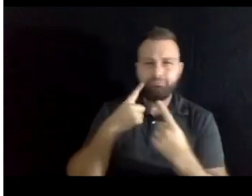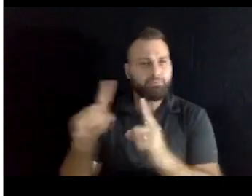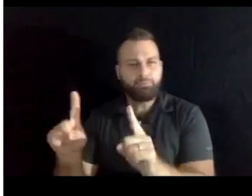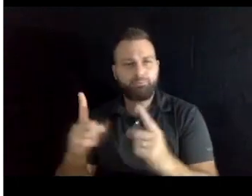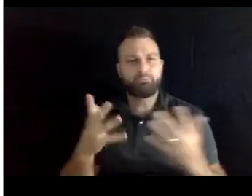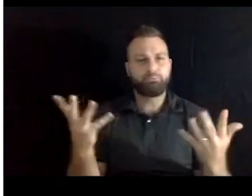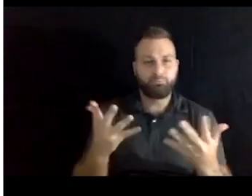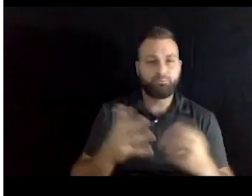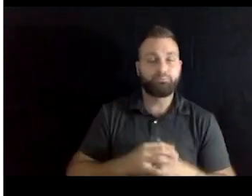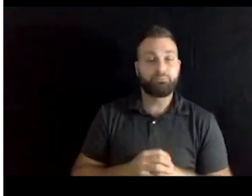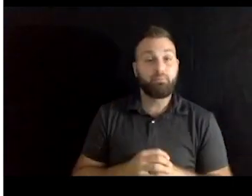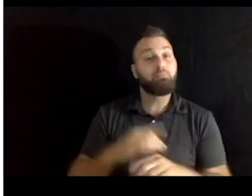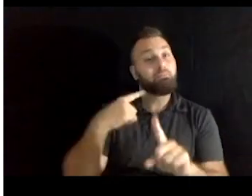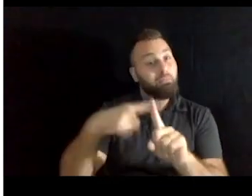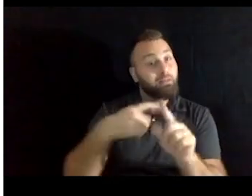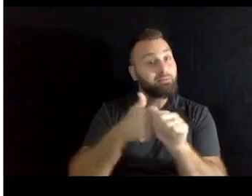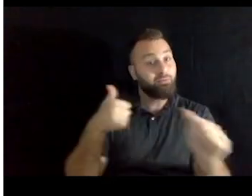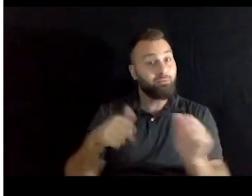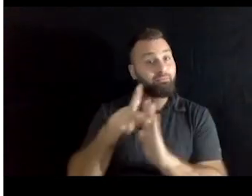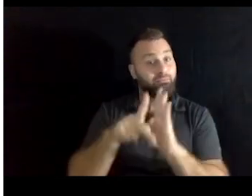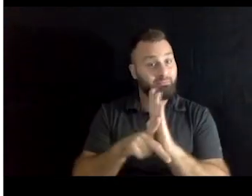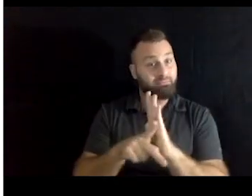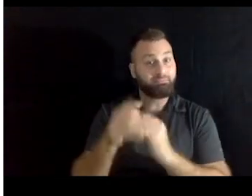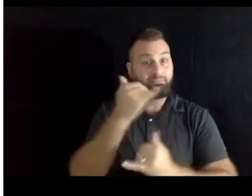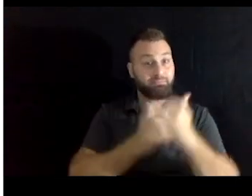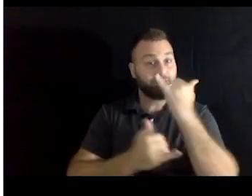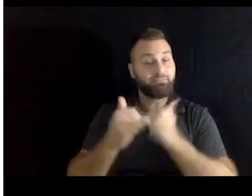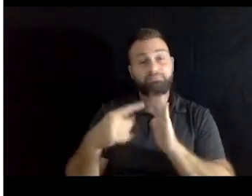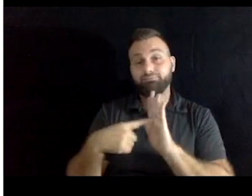So putting out programs that could potentially be expensive or we're